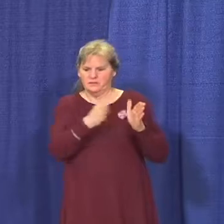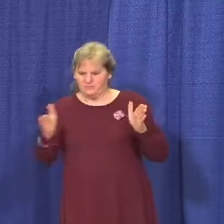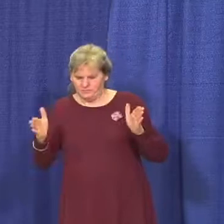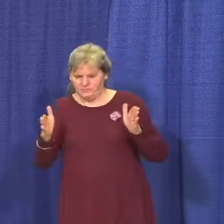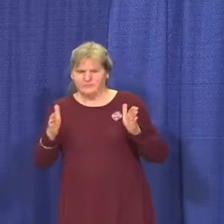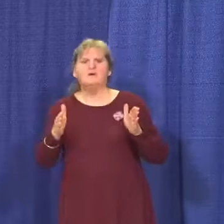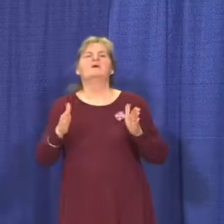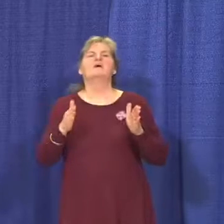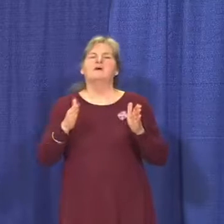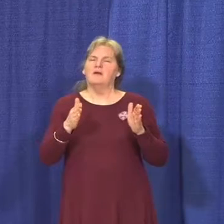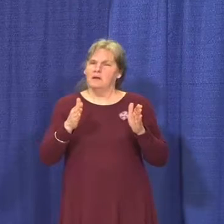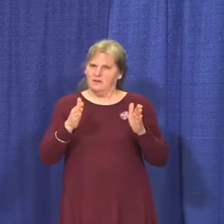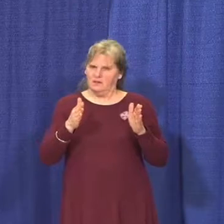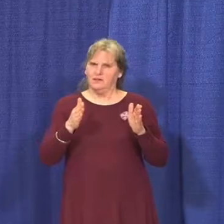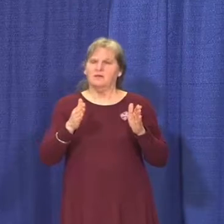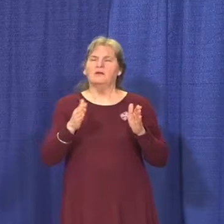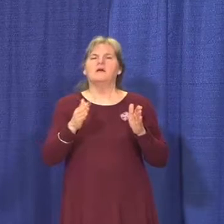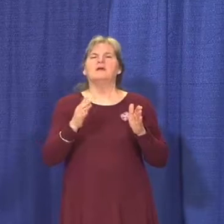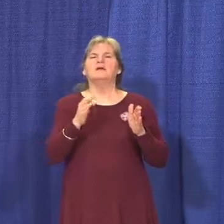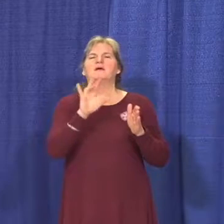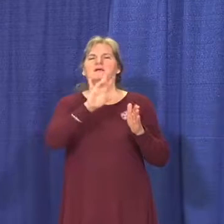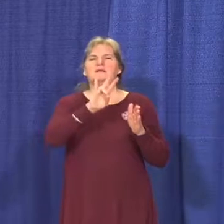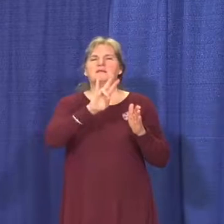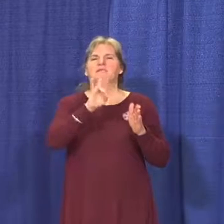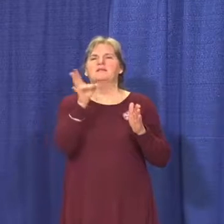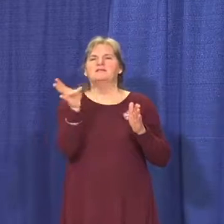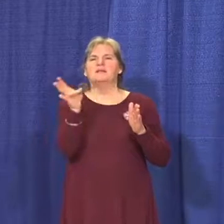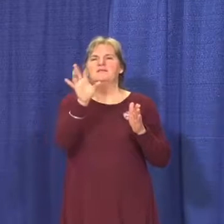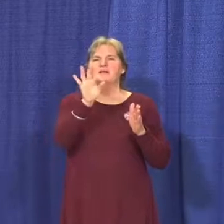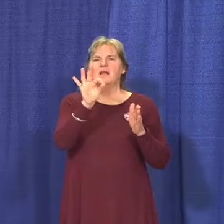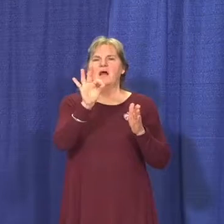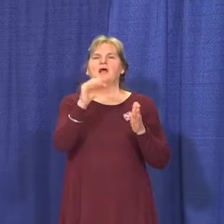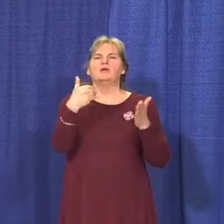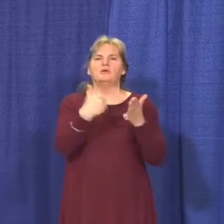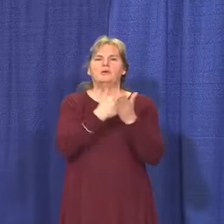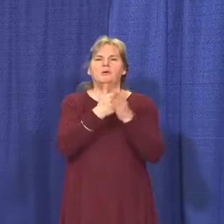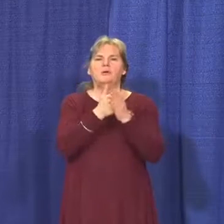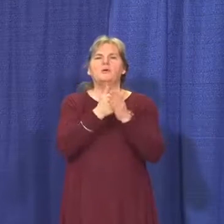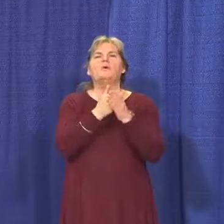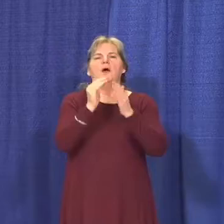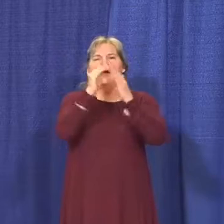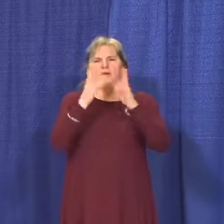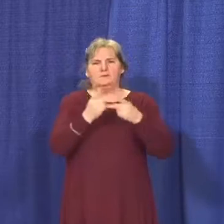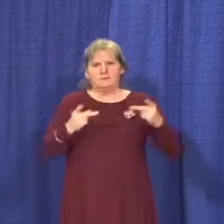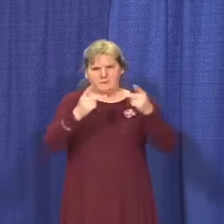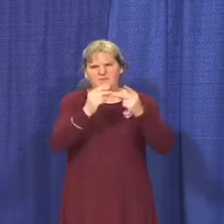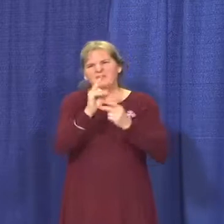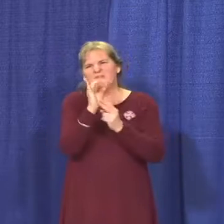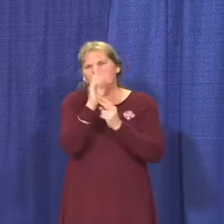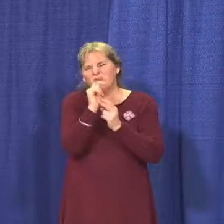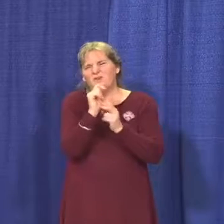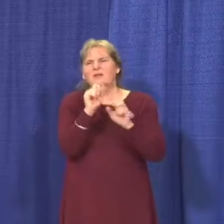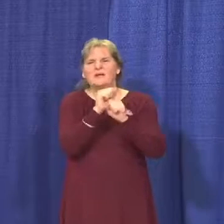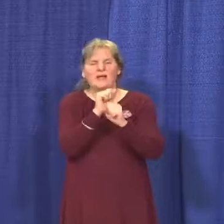construction of at least 79 new affordable housing units that are central, affordable,